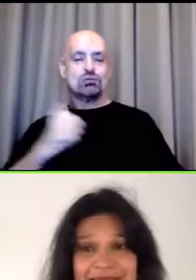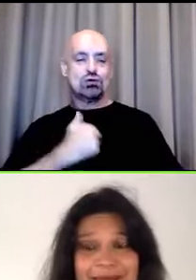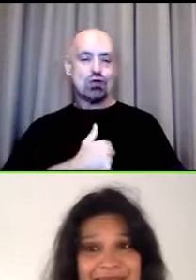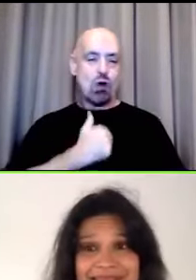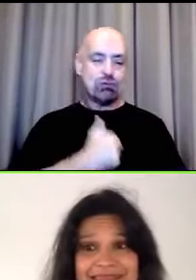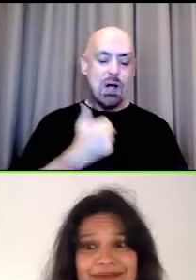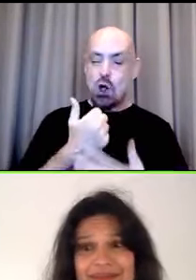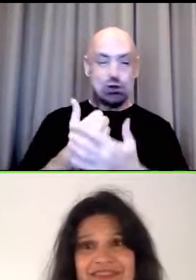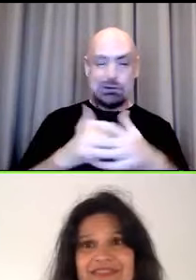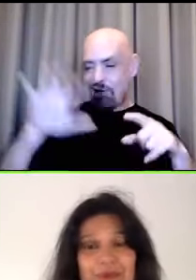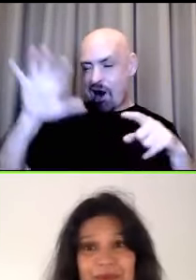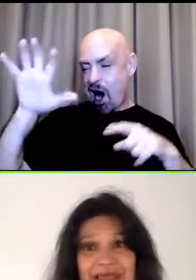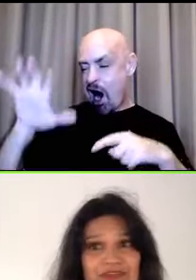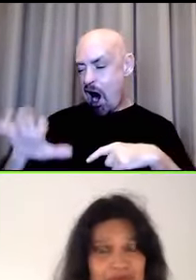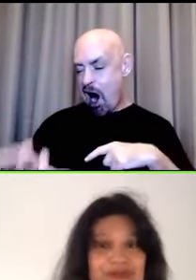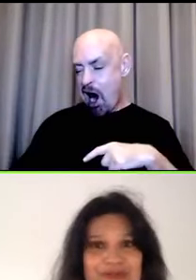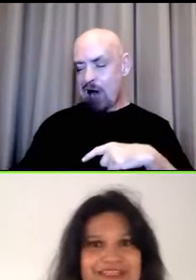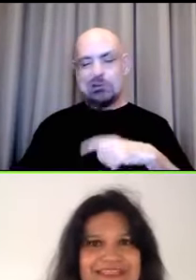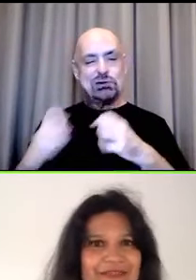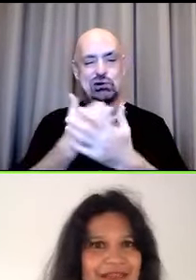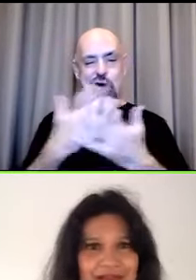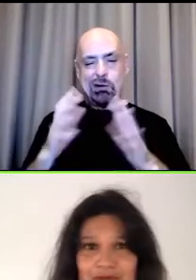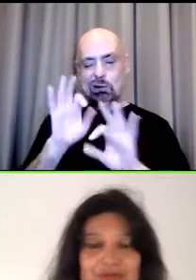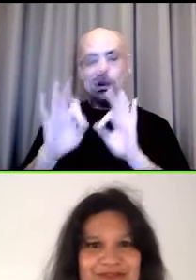relation with wife, husband, or children, or servants